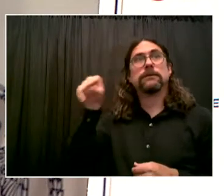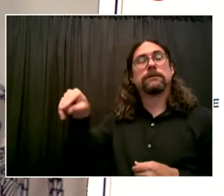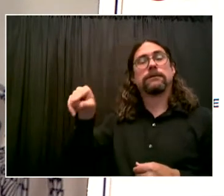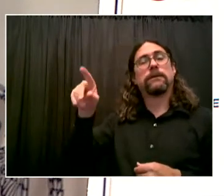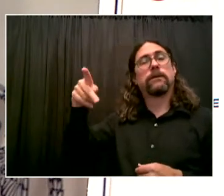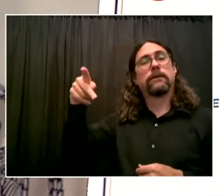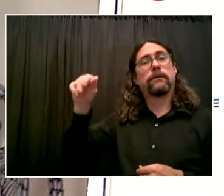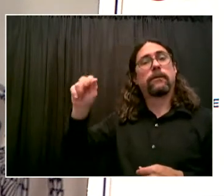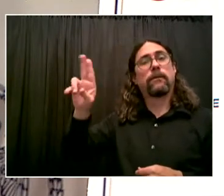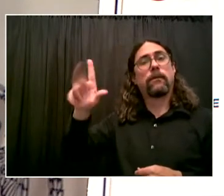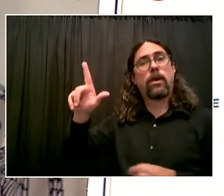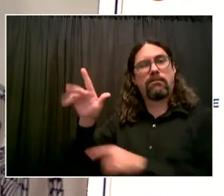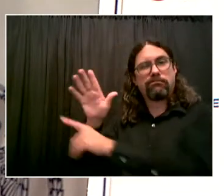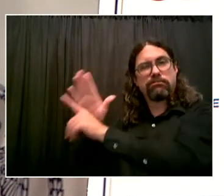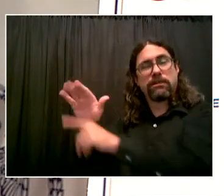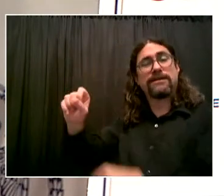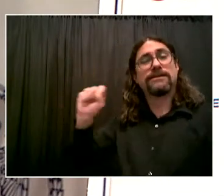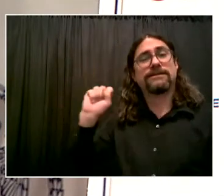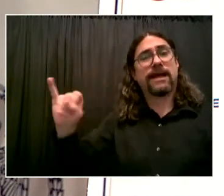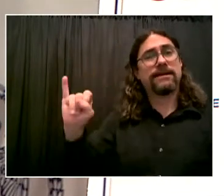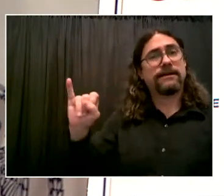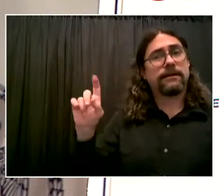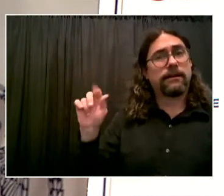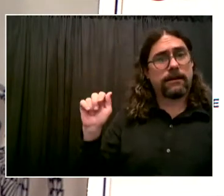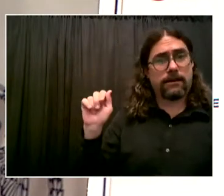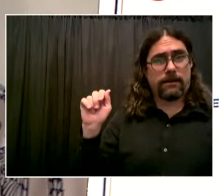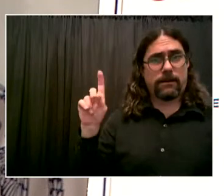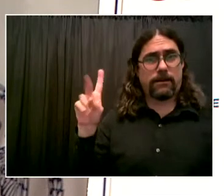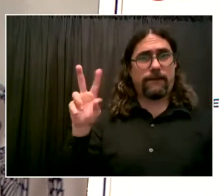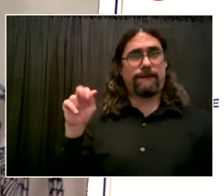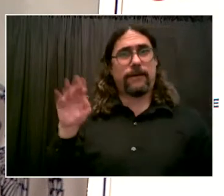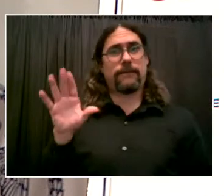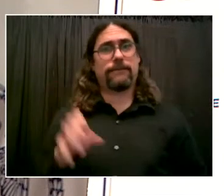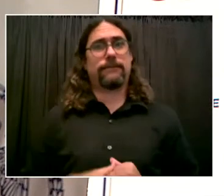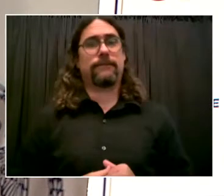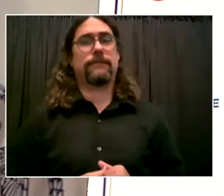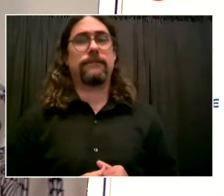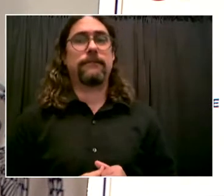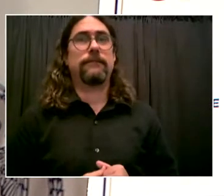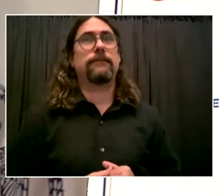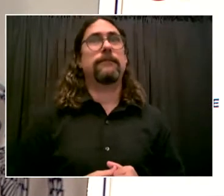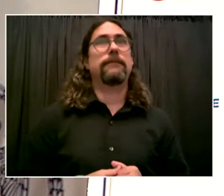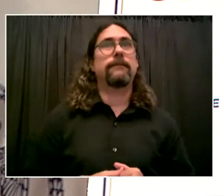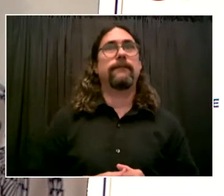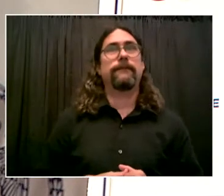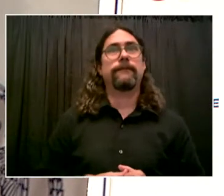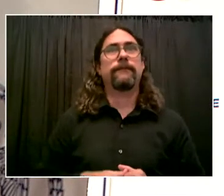ADVANCE. PAUL HOW ARE YOU? Reporter: I AM WELL. REGARDING